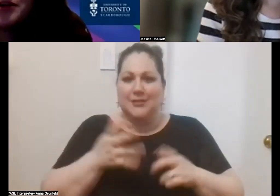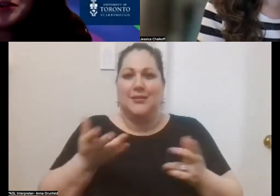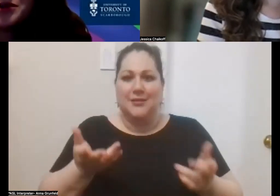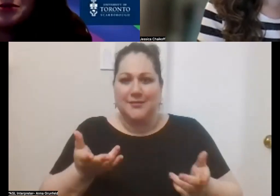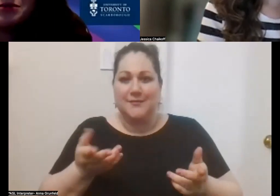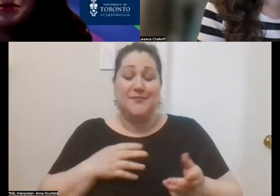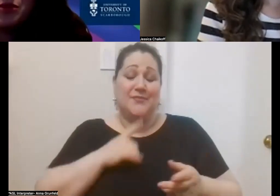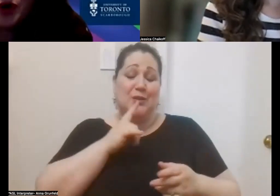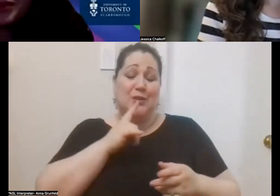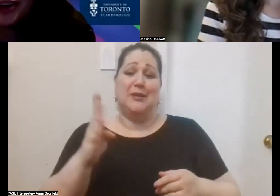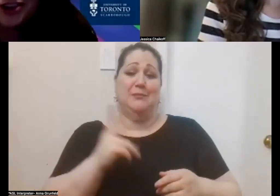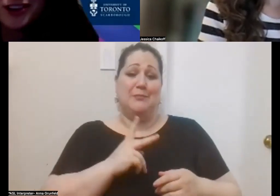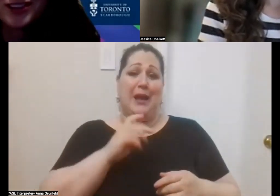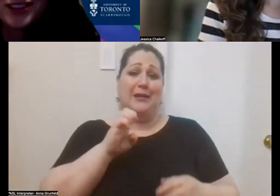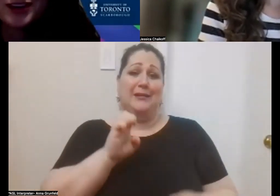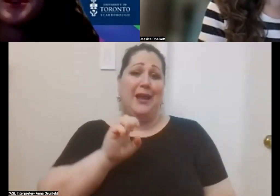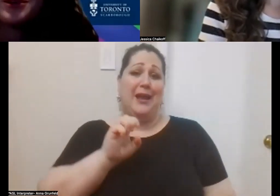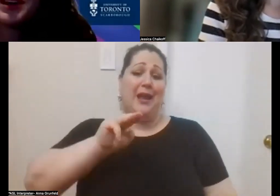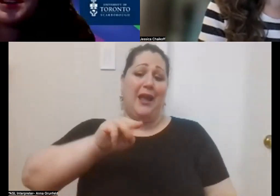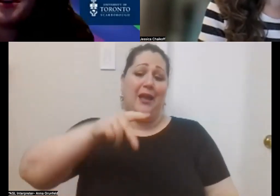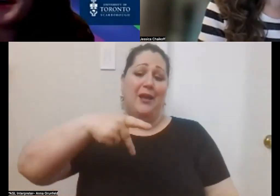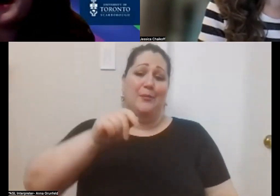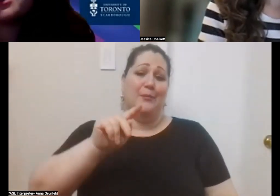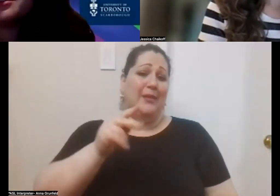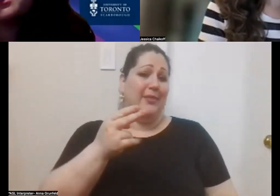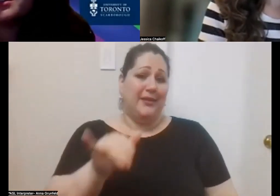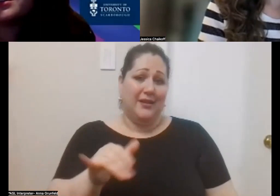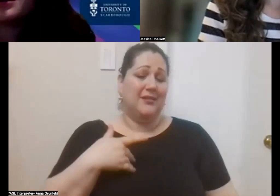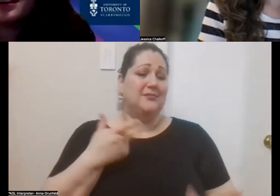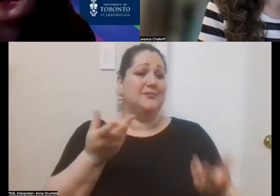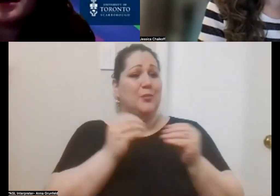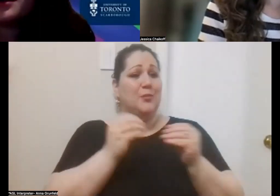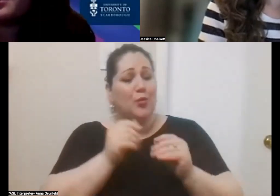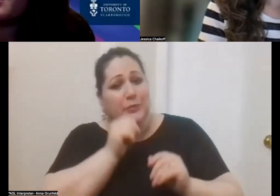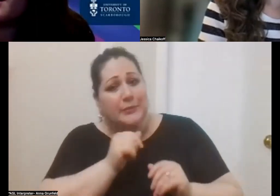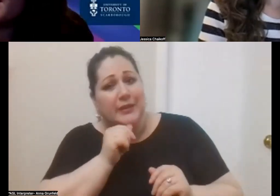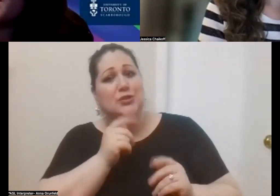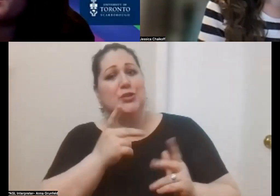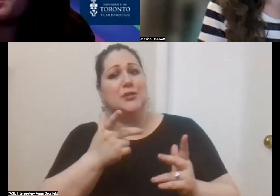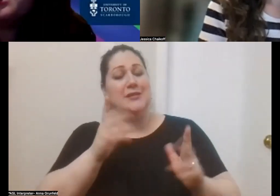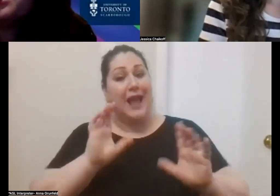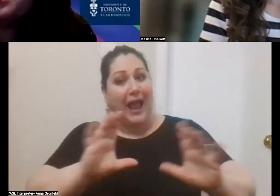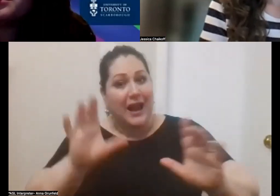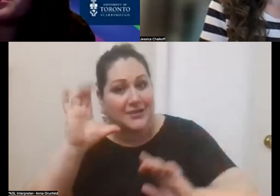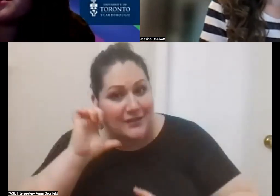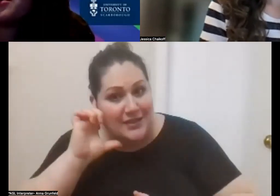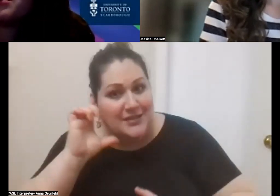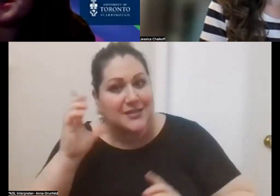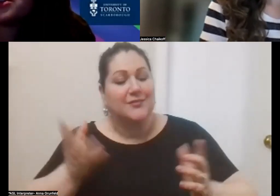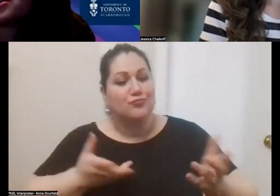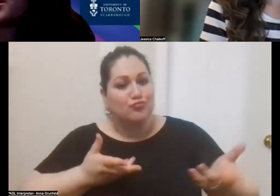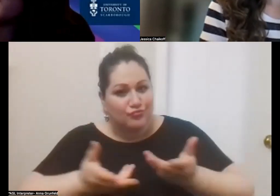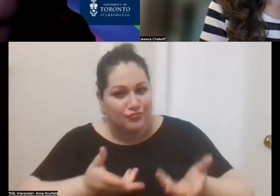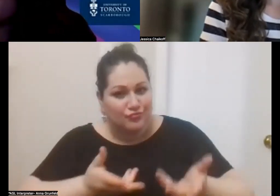Also, more patience. And a focus on active listening. Thank you so much, Jessica.